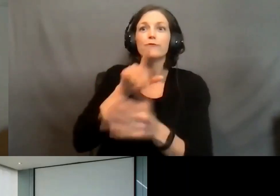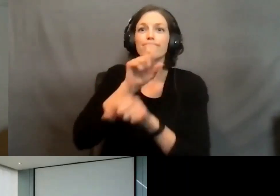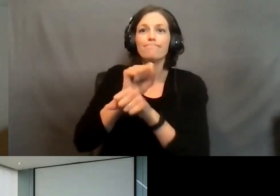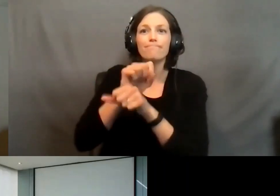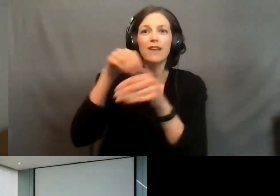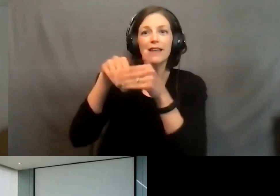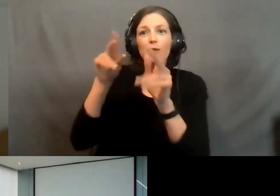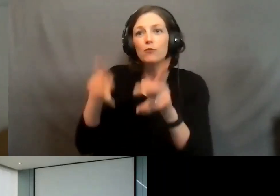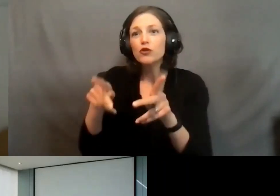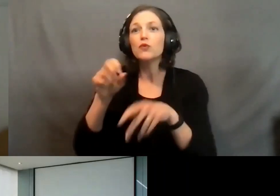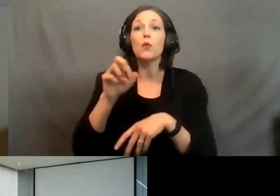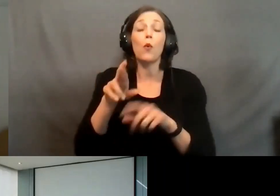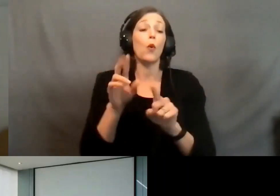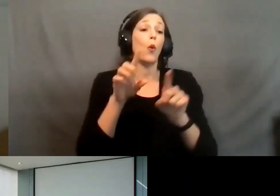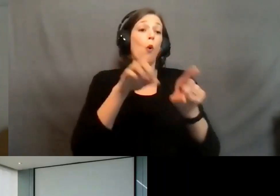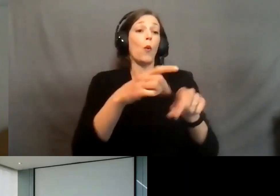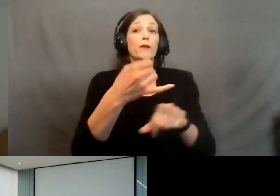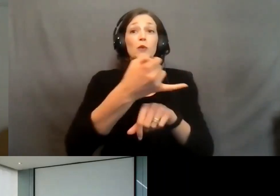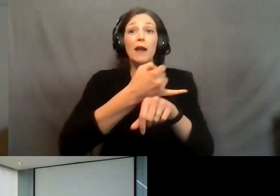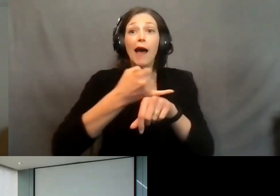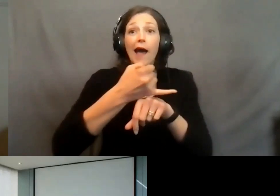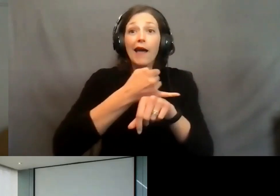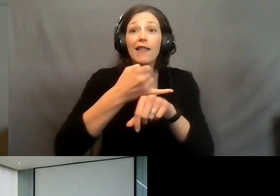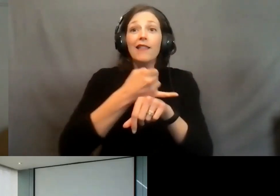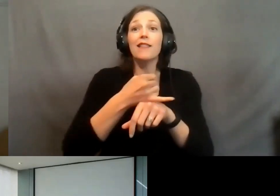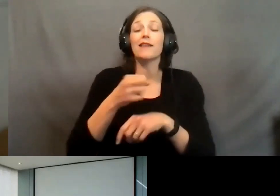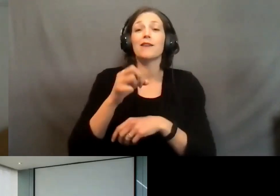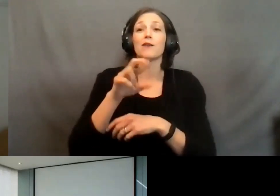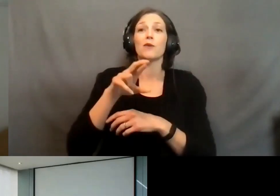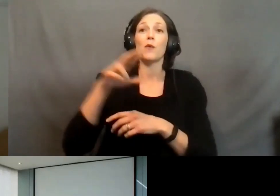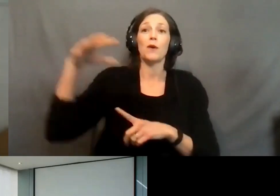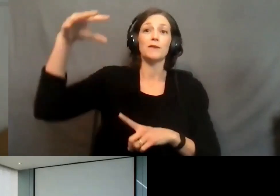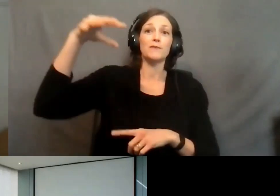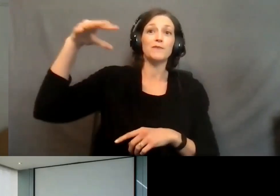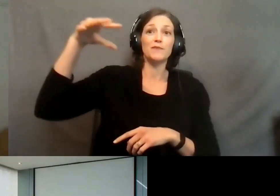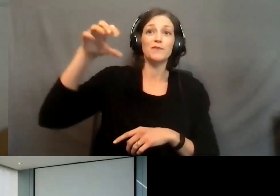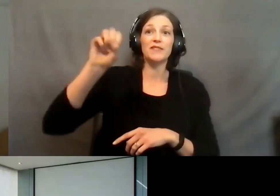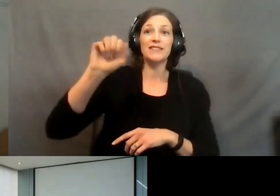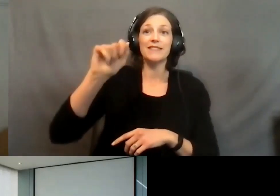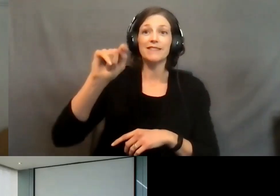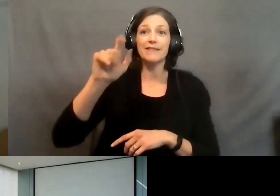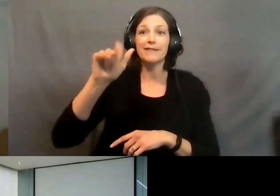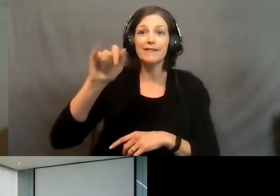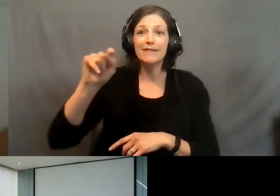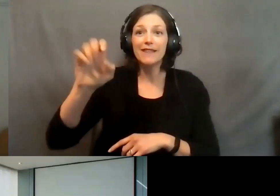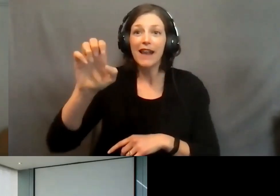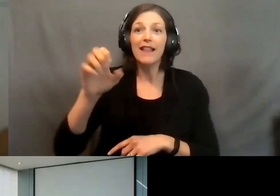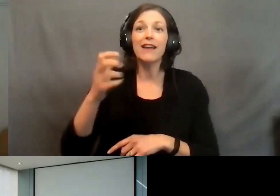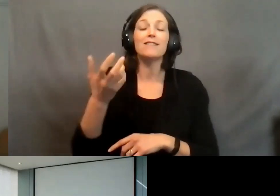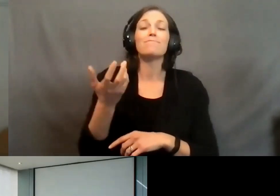together or a satellite station together 12:05:24 . It's a kind of one-stop